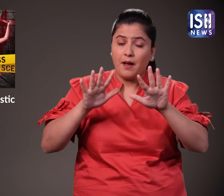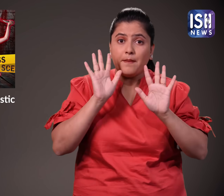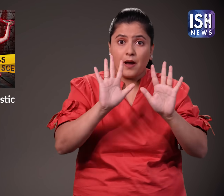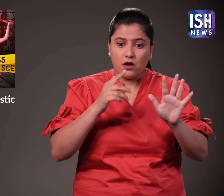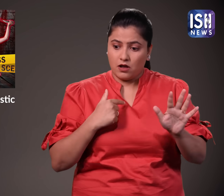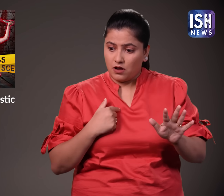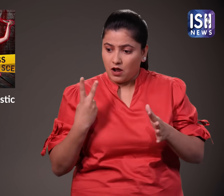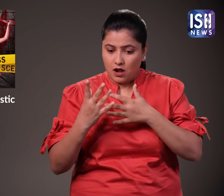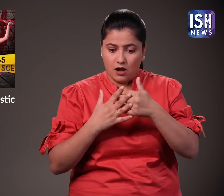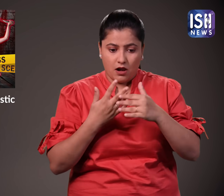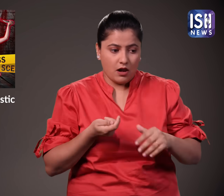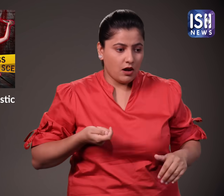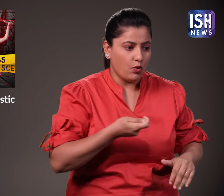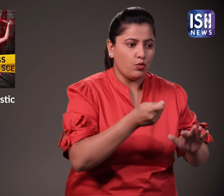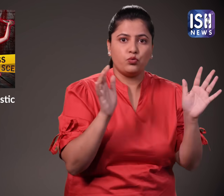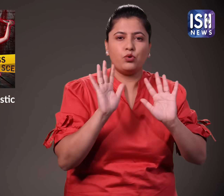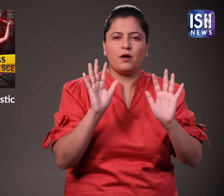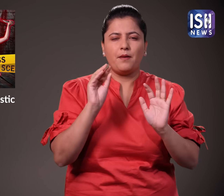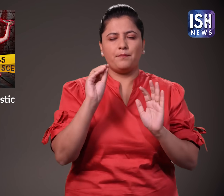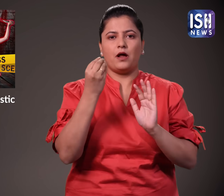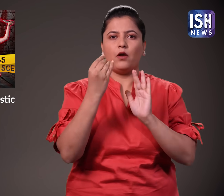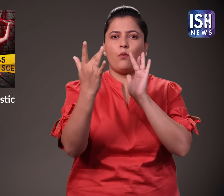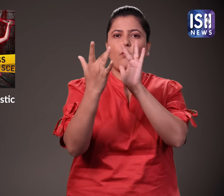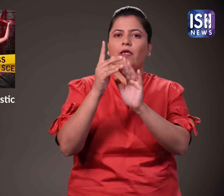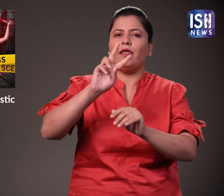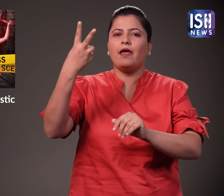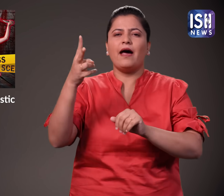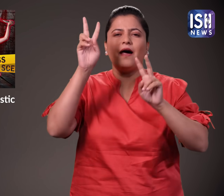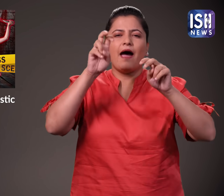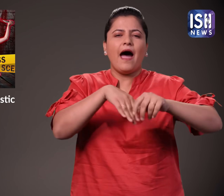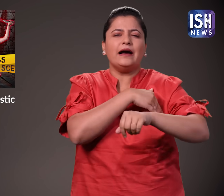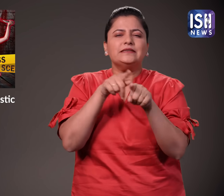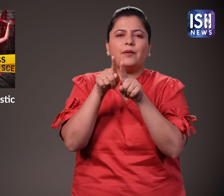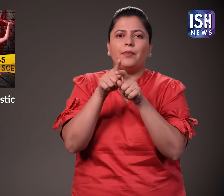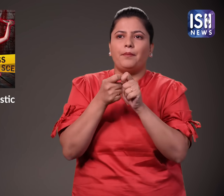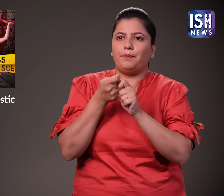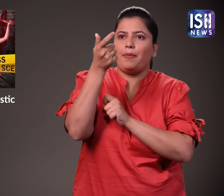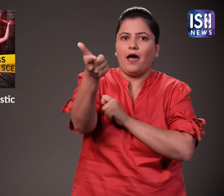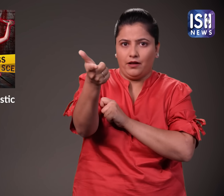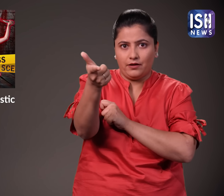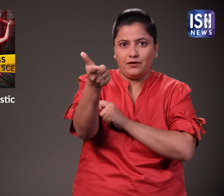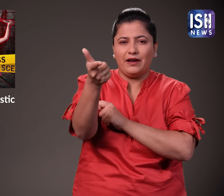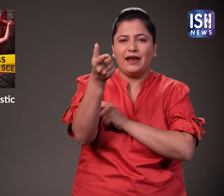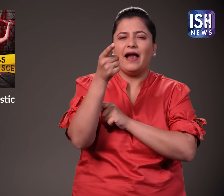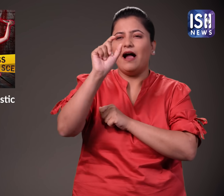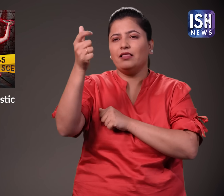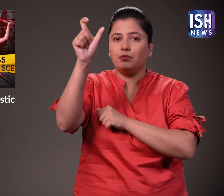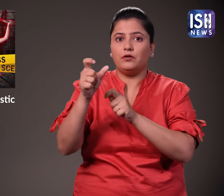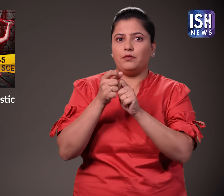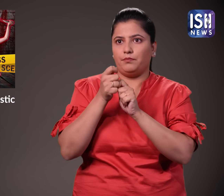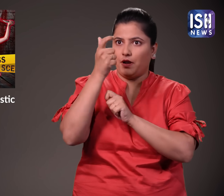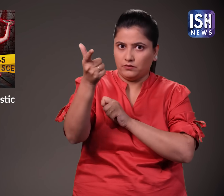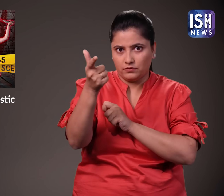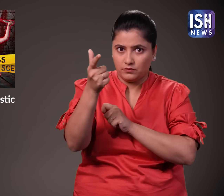The duo decided to hire a contract killer instead of committing the murder themselves.